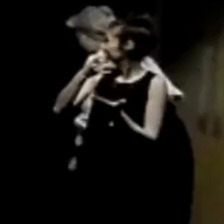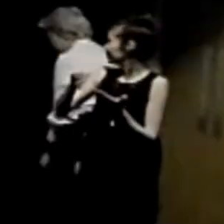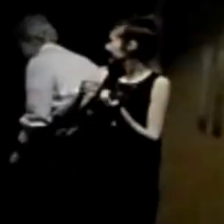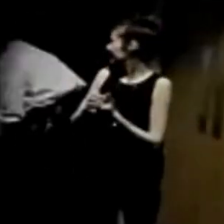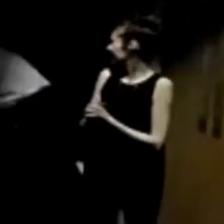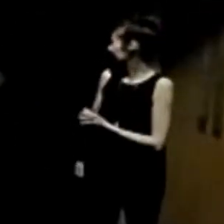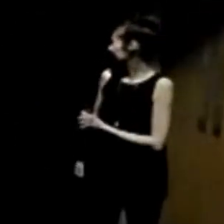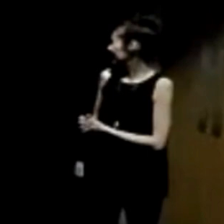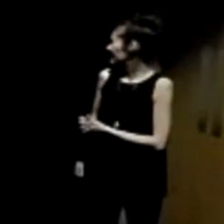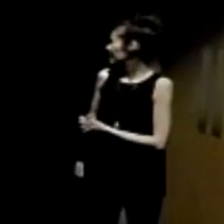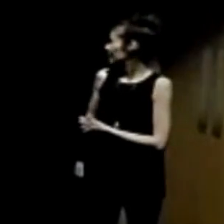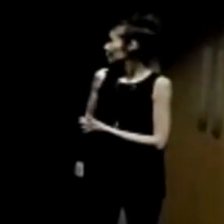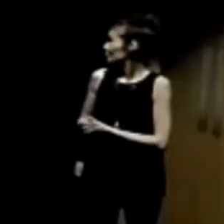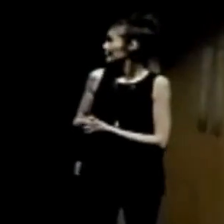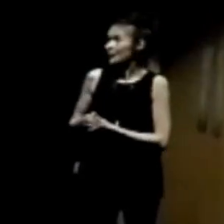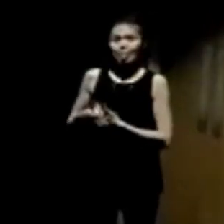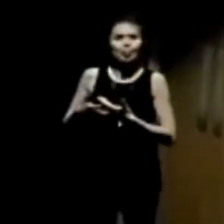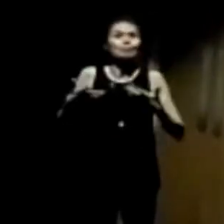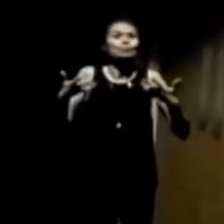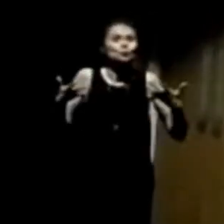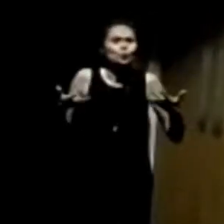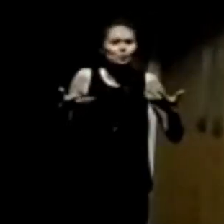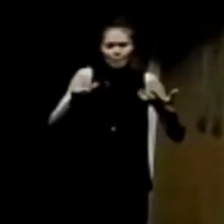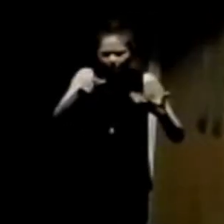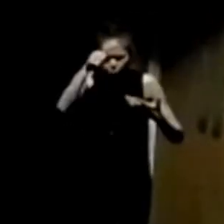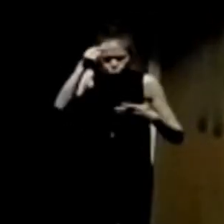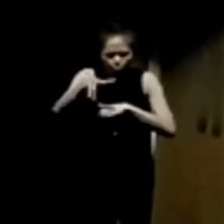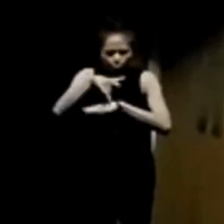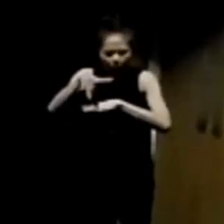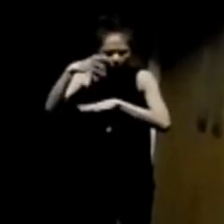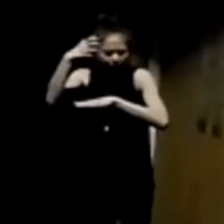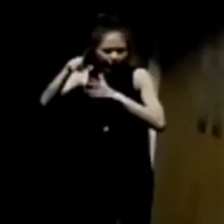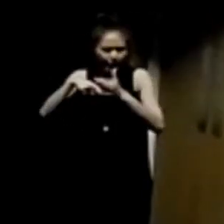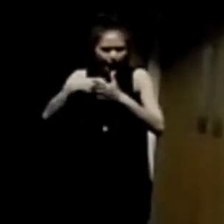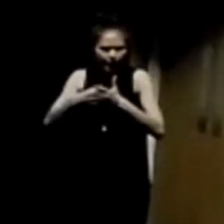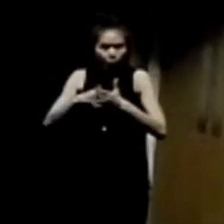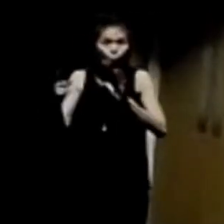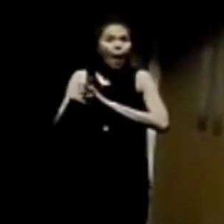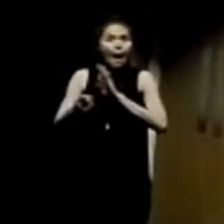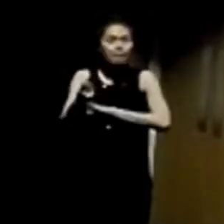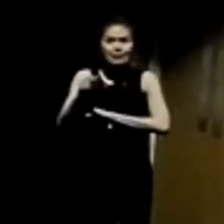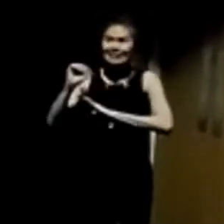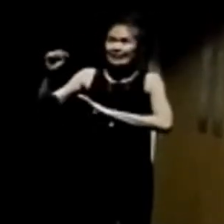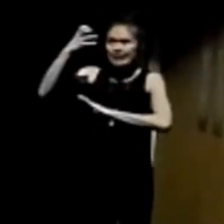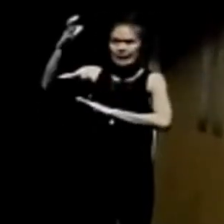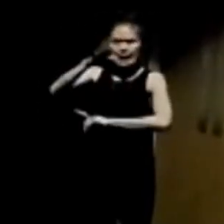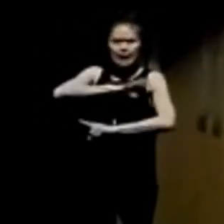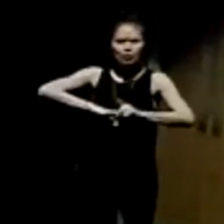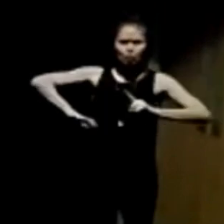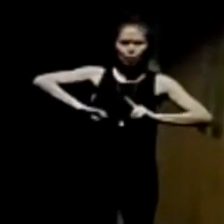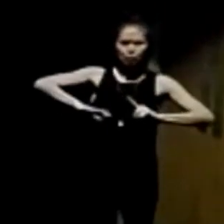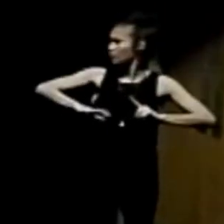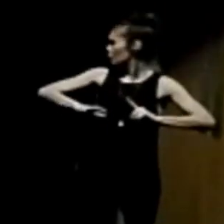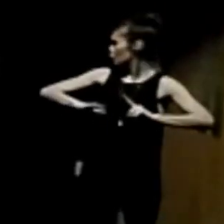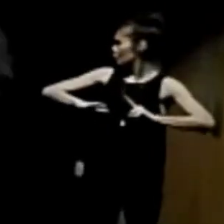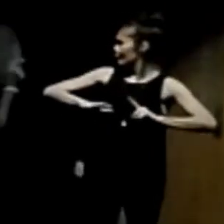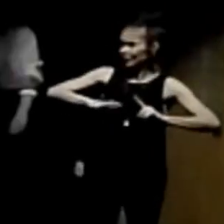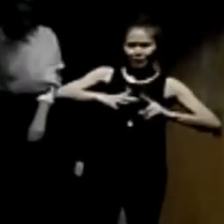Ok, so if you know King Lear basically what he's going to do he going to divide his kingdom into three. And er, oh yes,